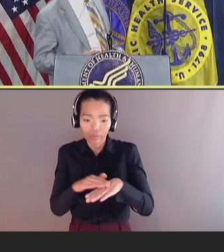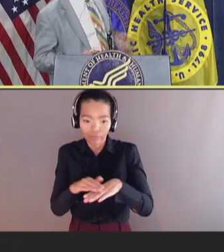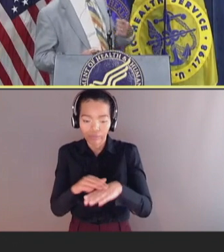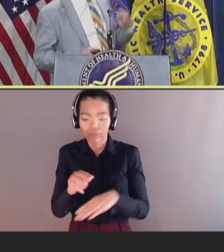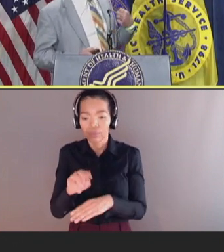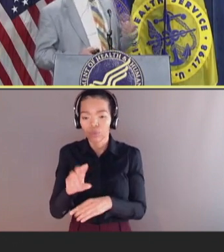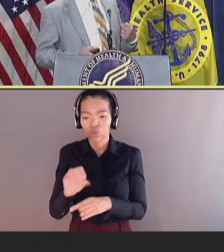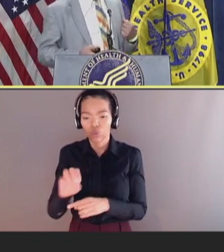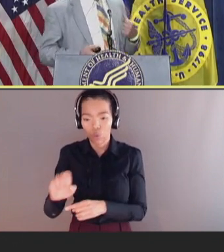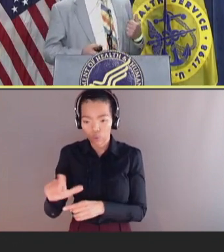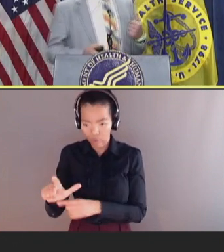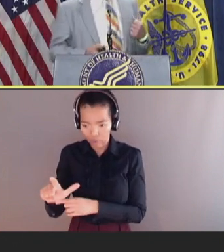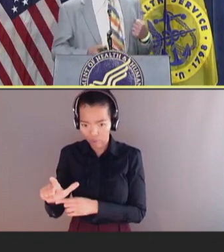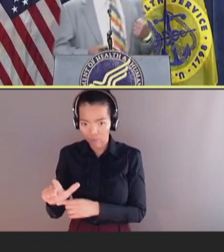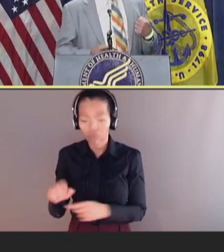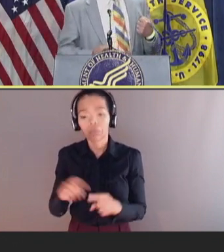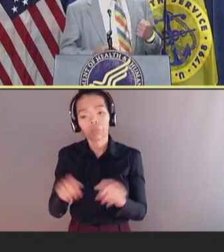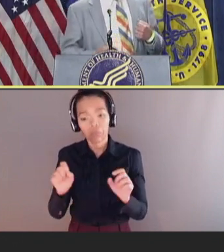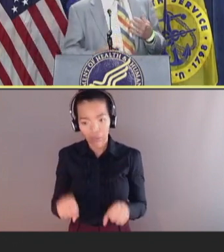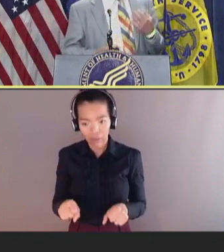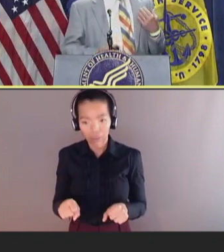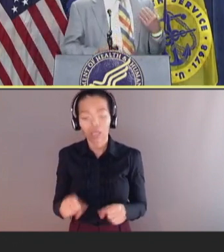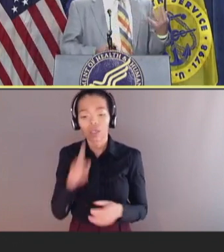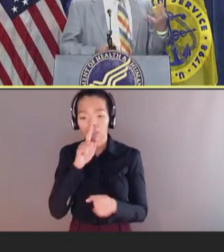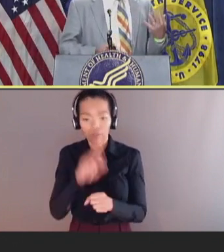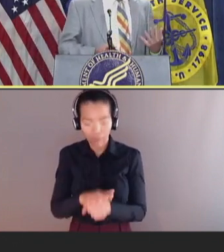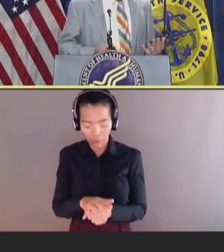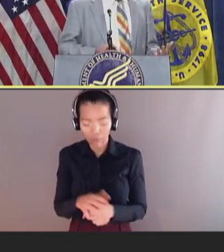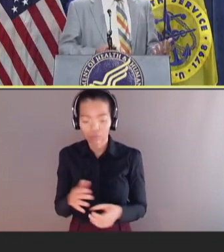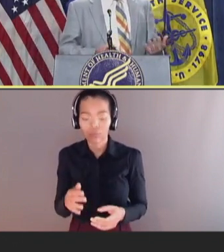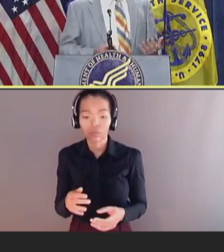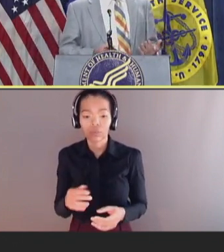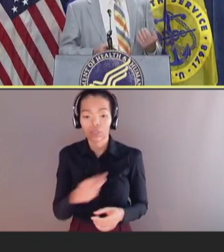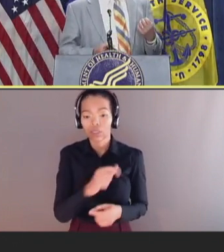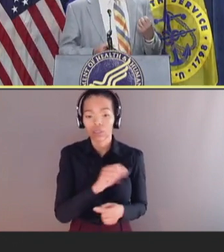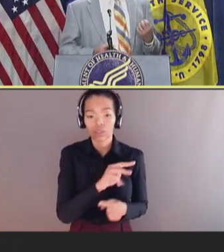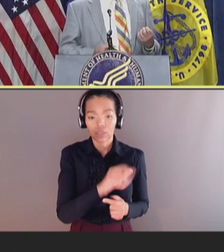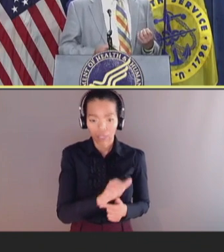can at least confirm whether or not, say, a gamma delta targeting T cell